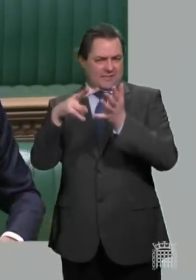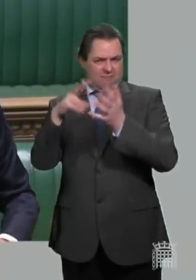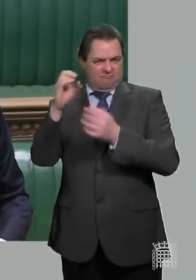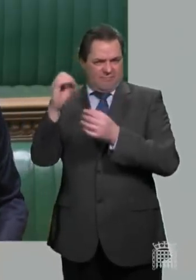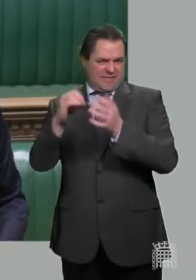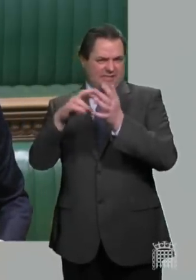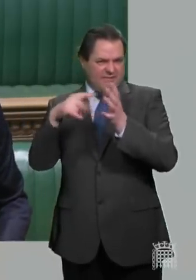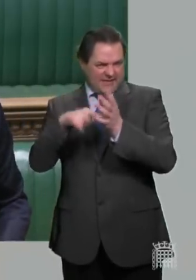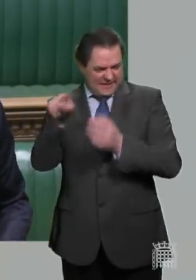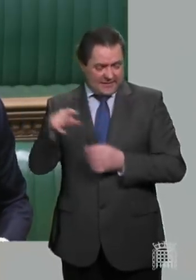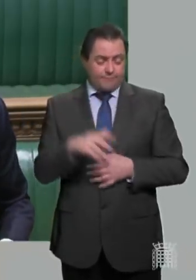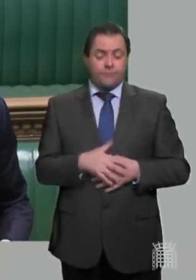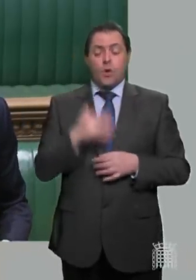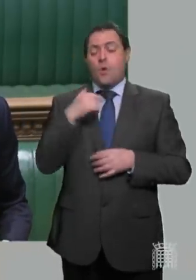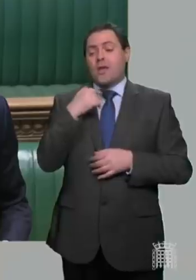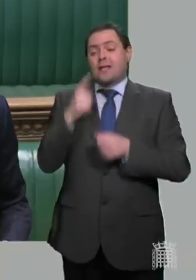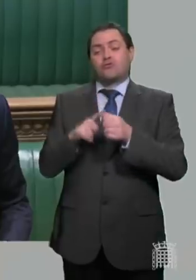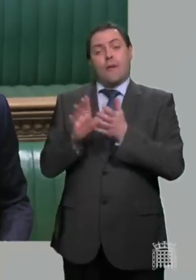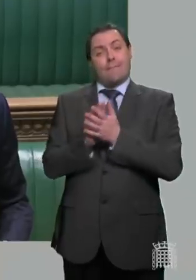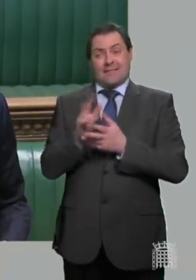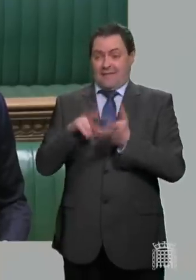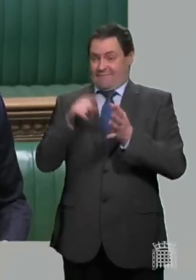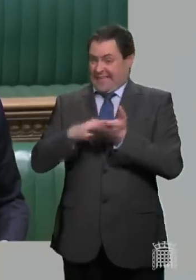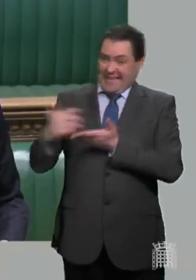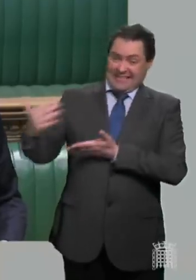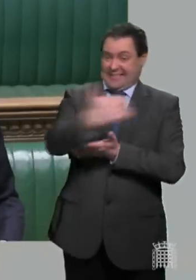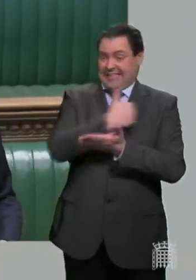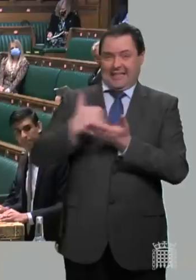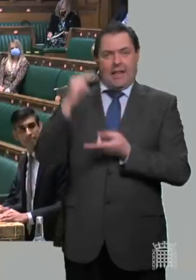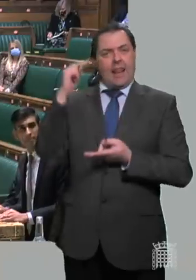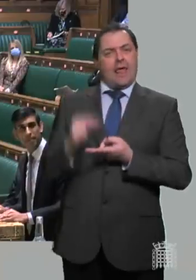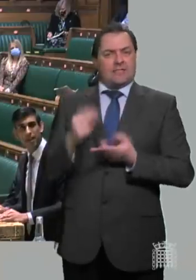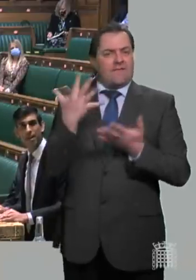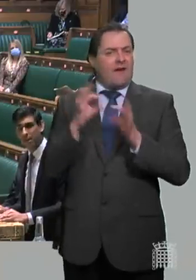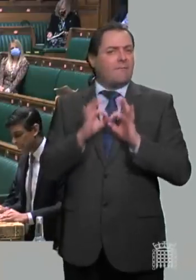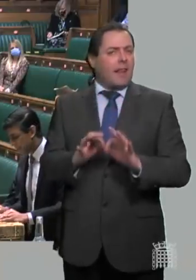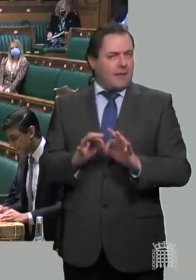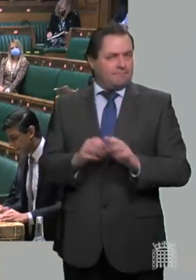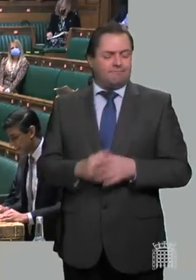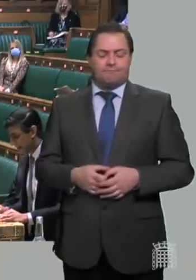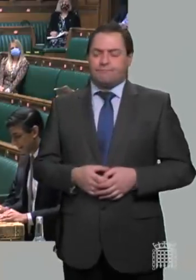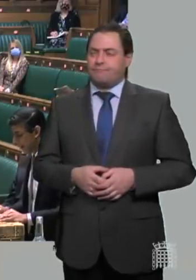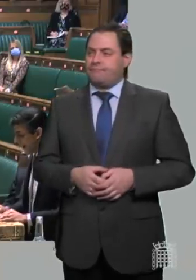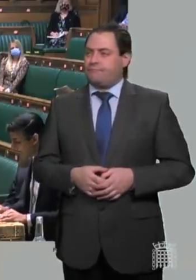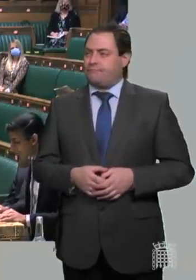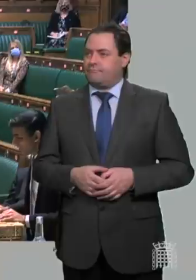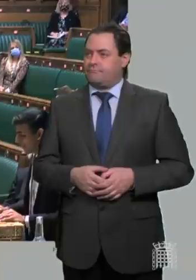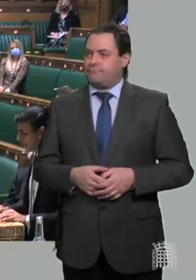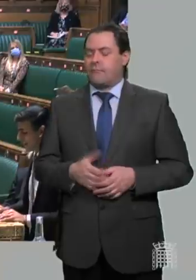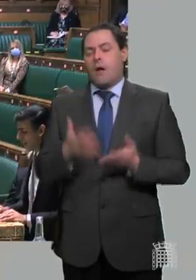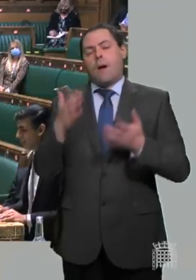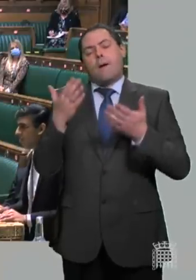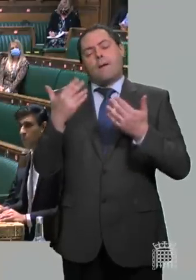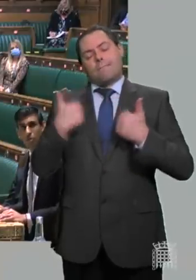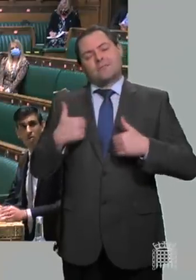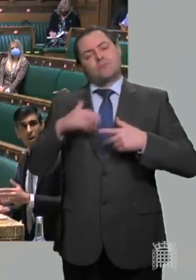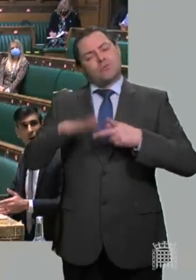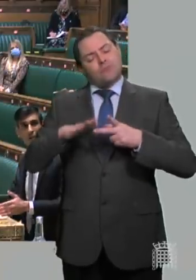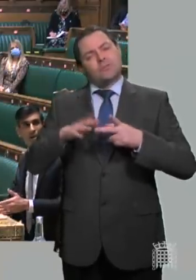cutting VAT next year by almost £5 billion. The housing sector supports more than half